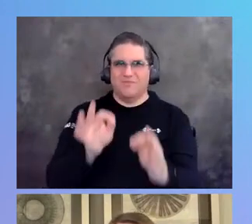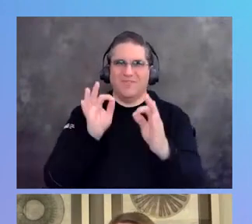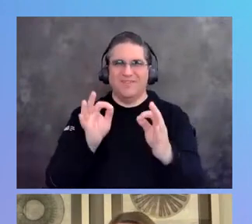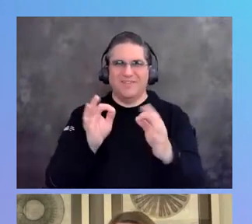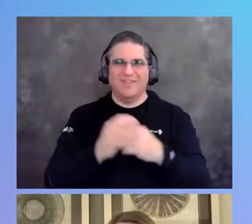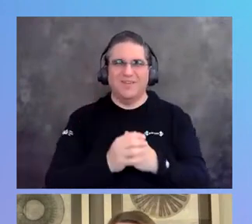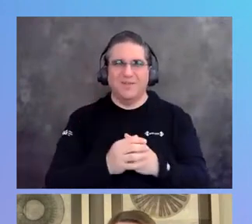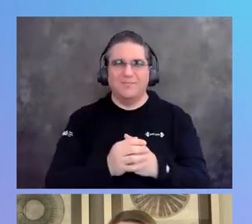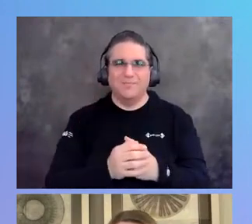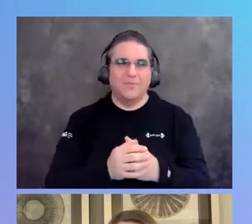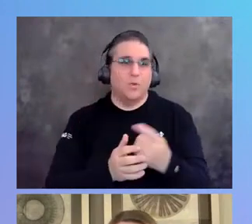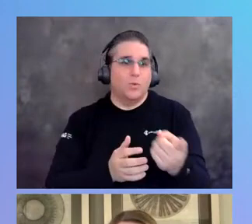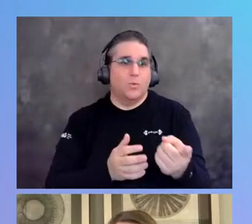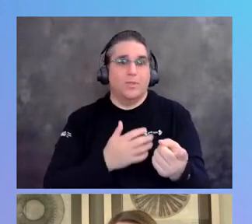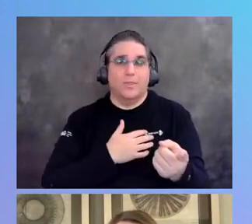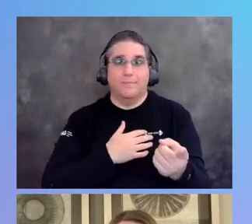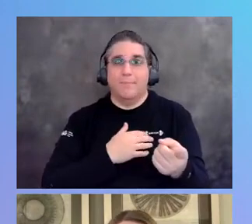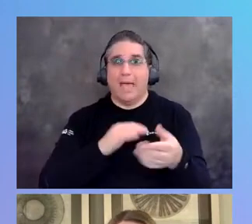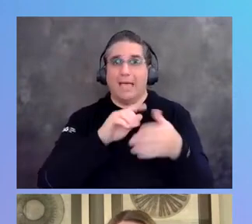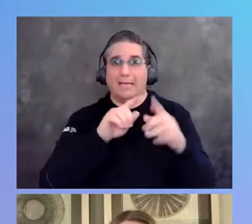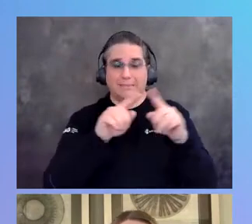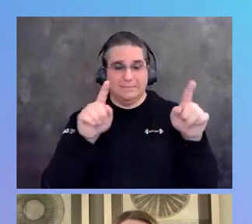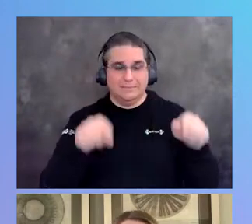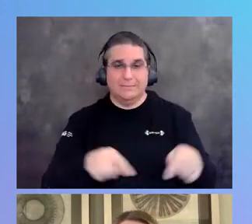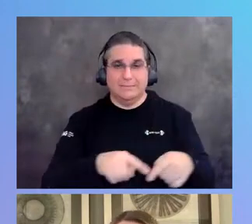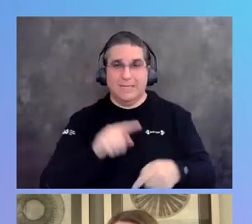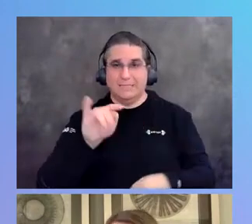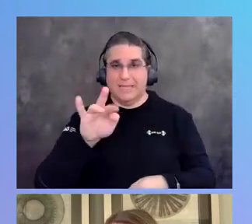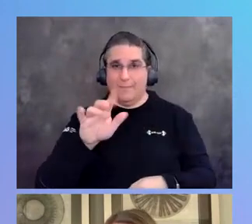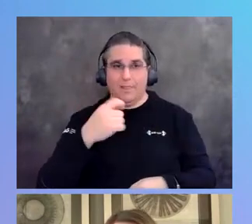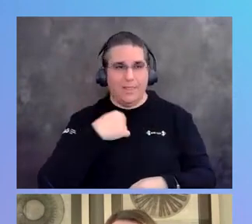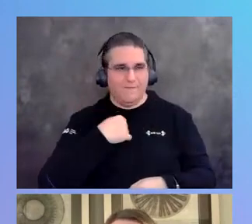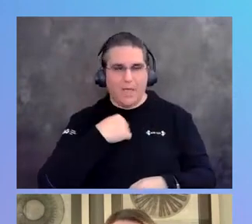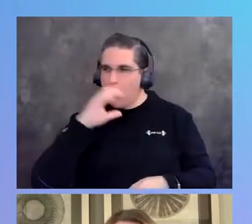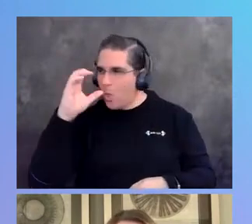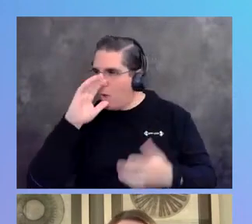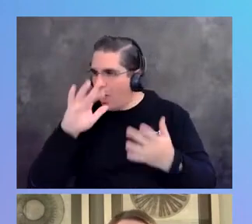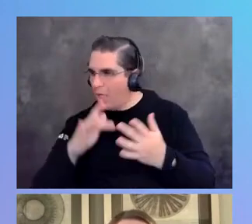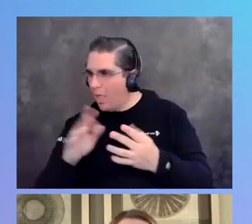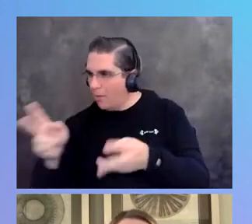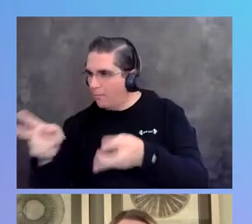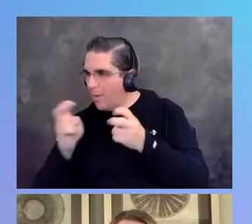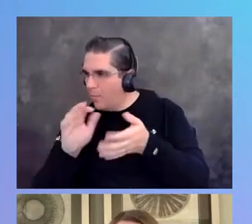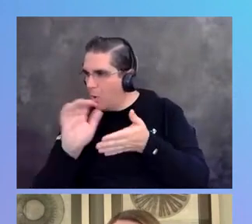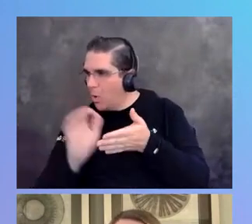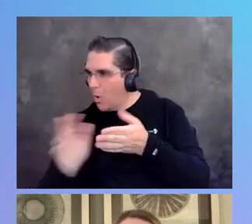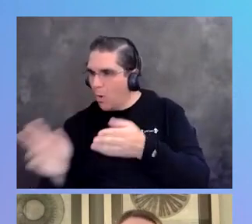if I just asked for a table, I'm going to get code. And just like if I looked on the internet and